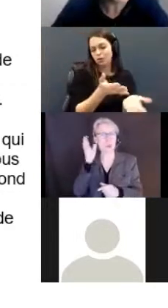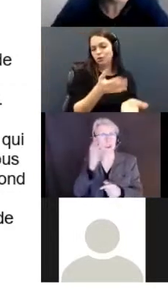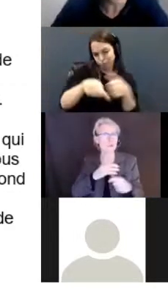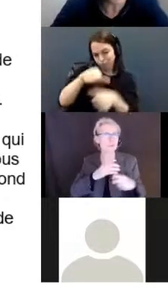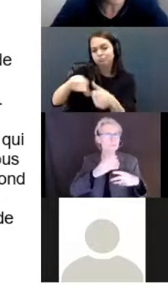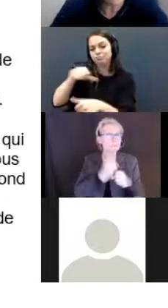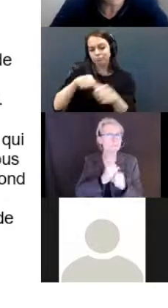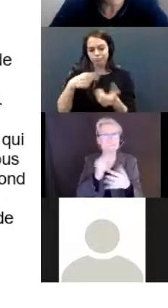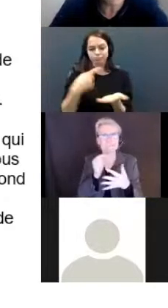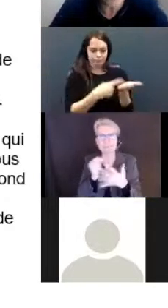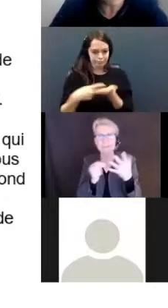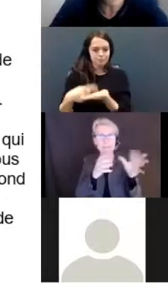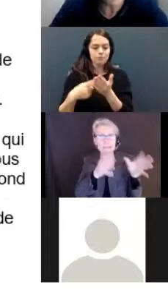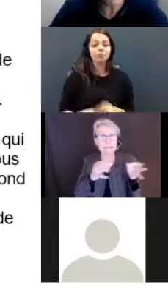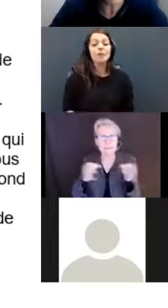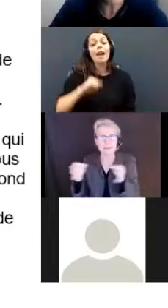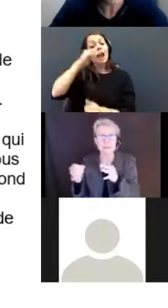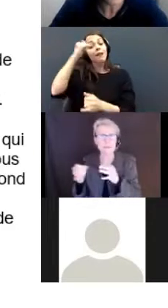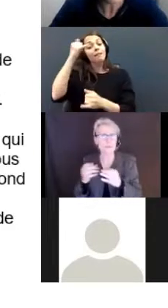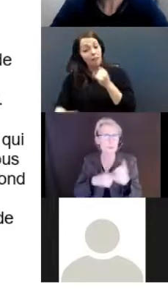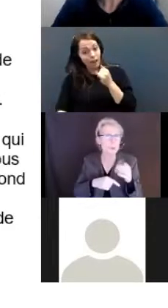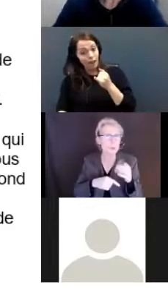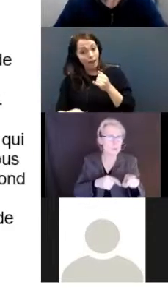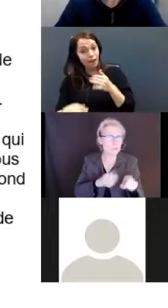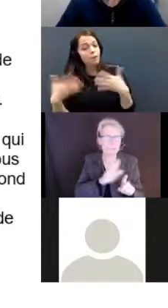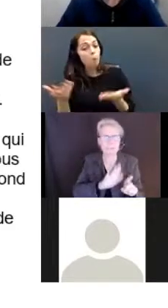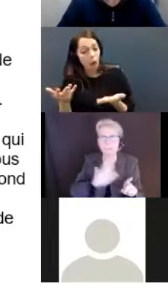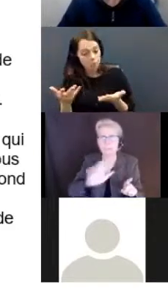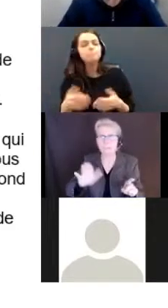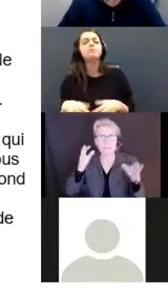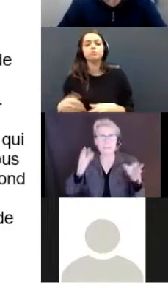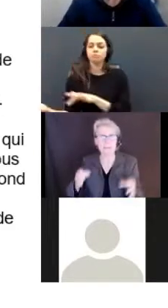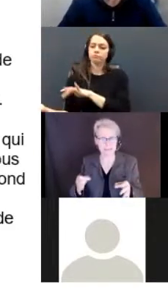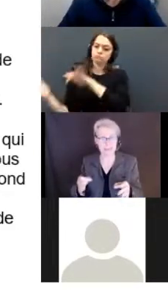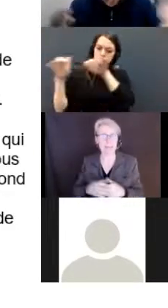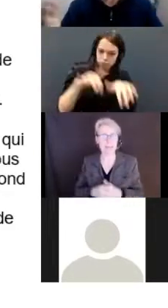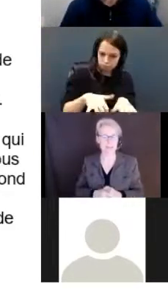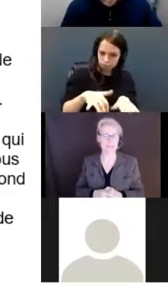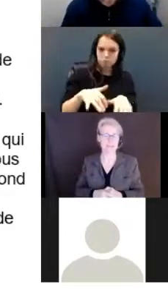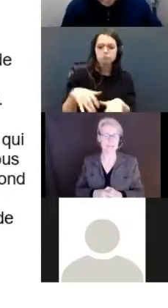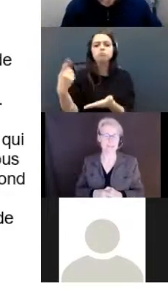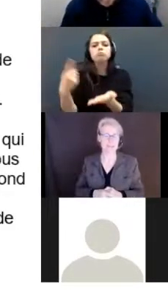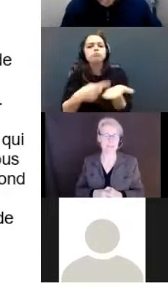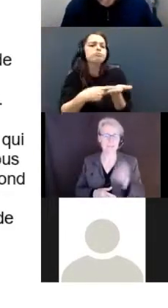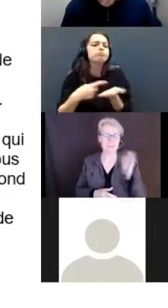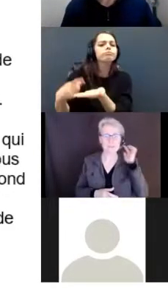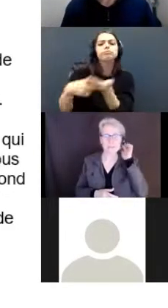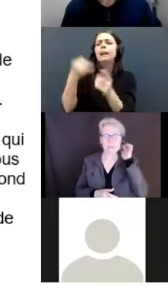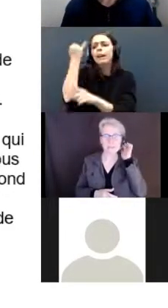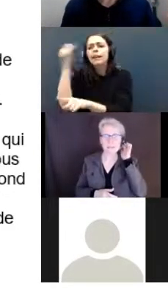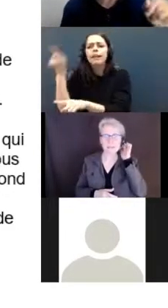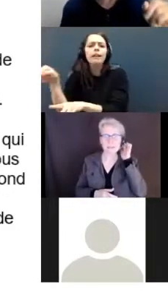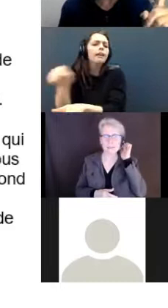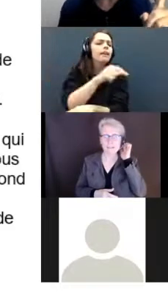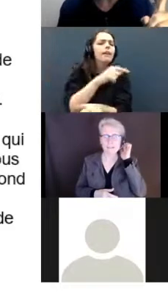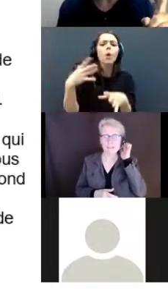that some of the groups came to and then um we'll say goodbye but it won't be the end